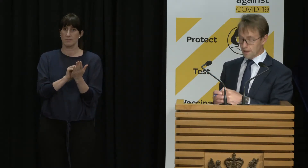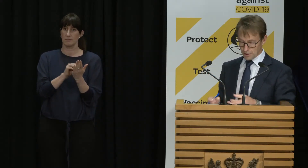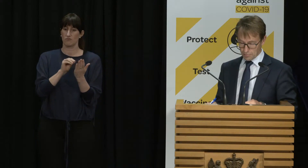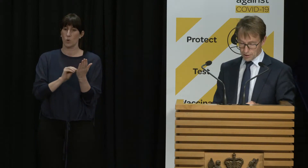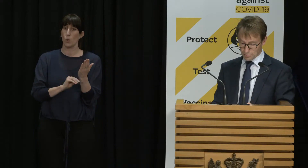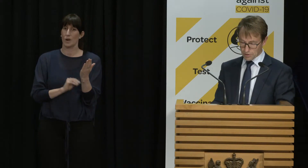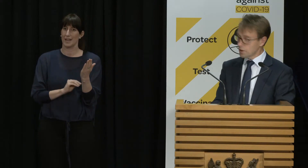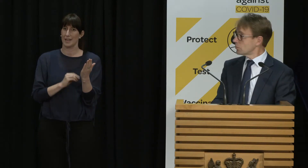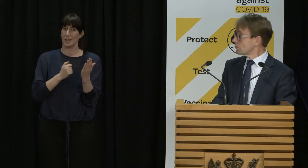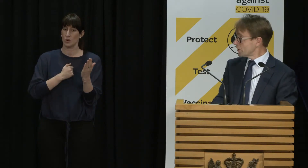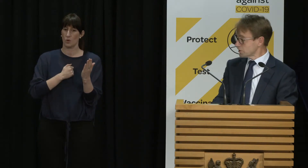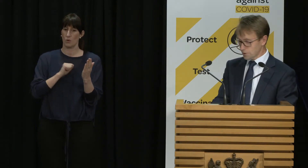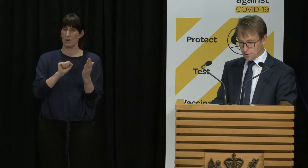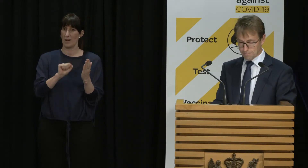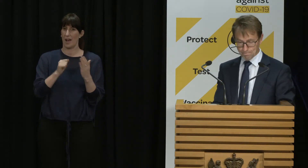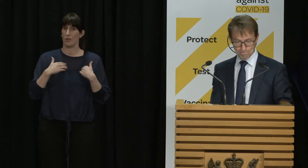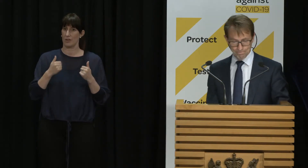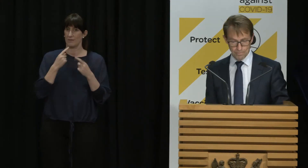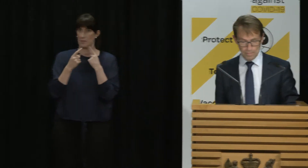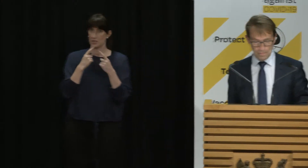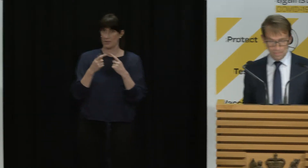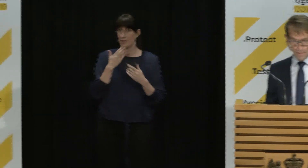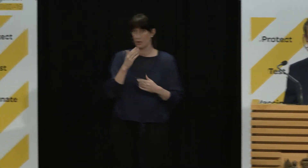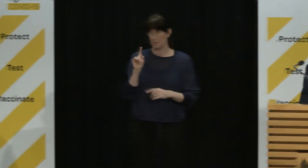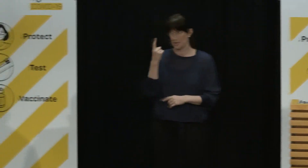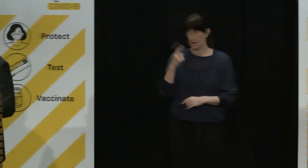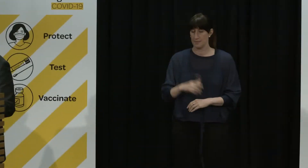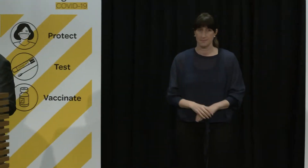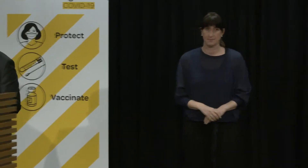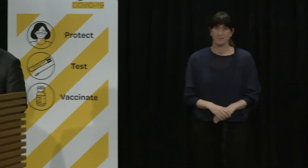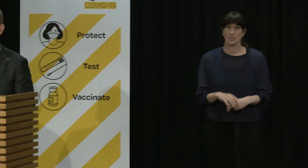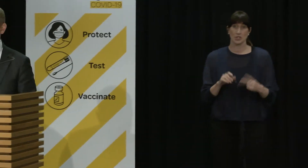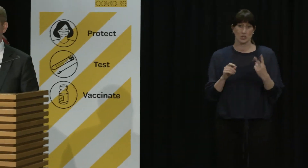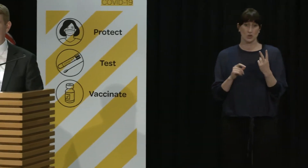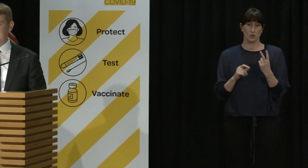medical reason and want that recorded in their COVID